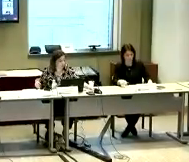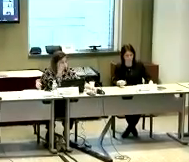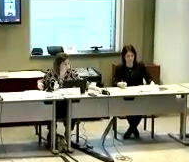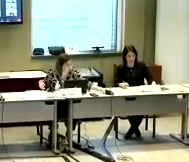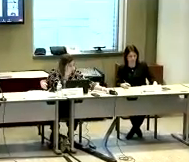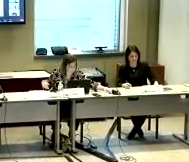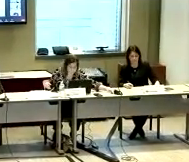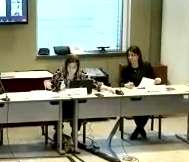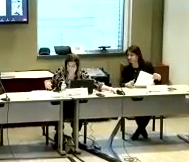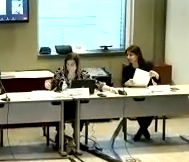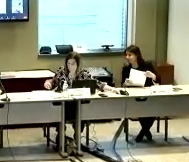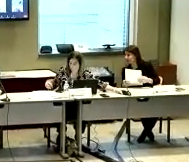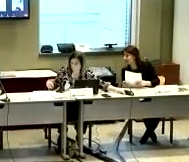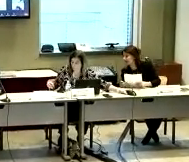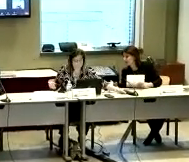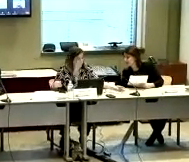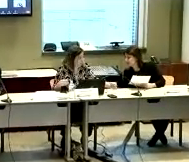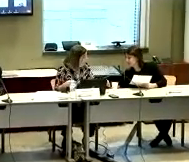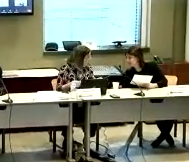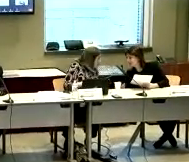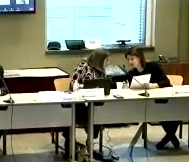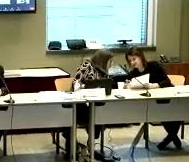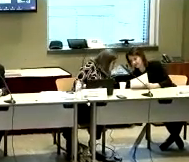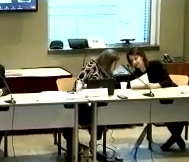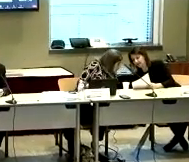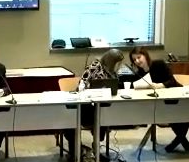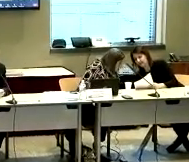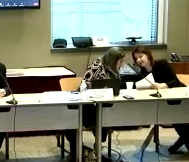Good morning, everyone. Welcome to the ACD members of the CDC Leadership.